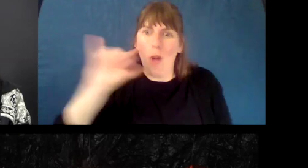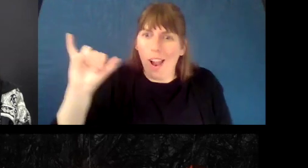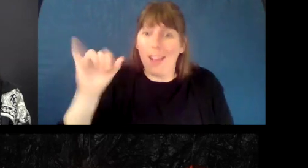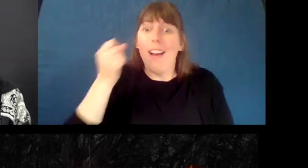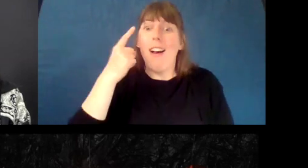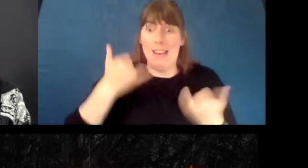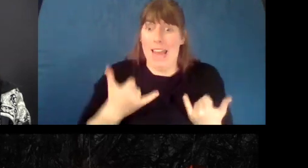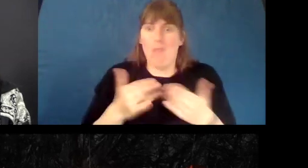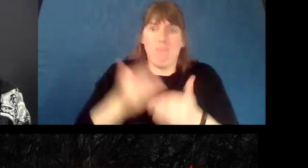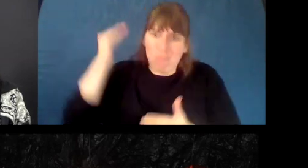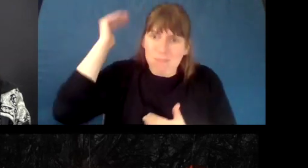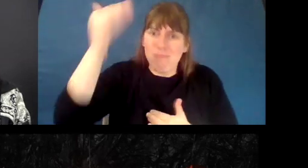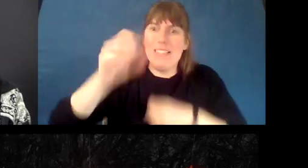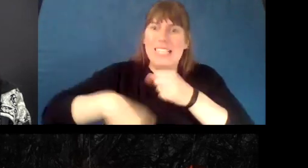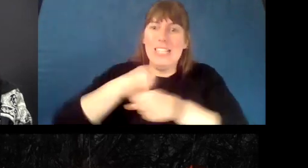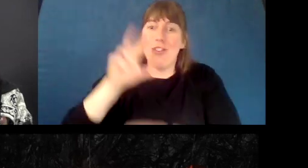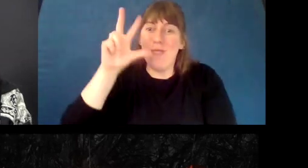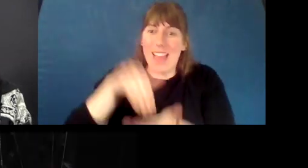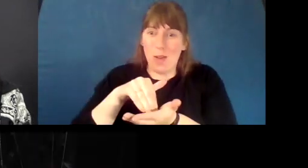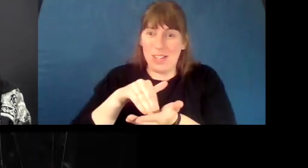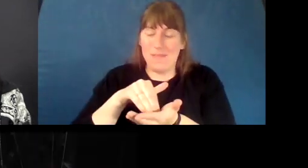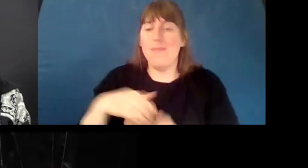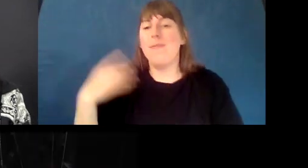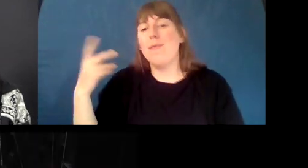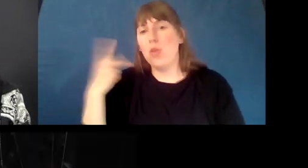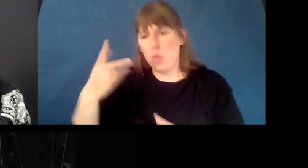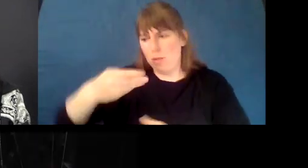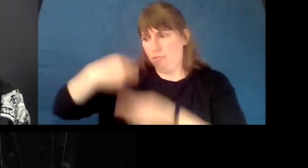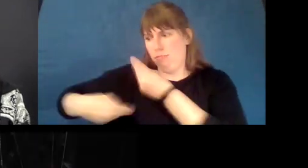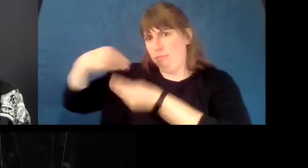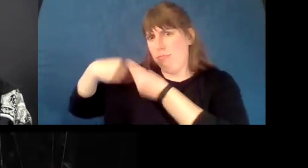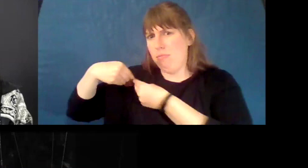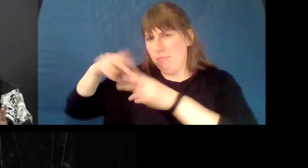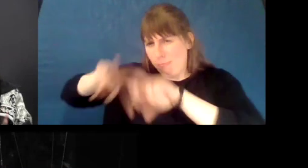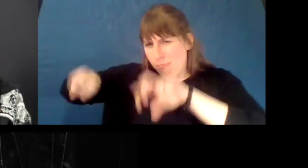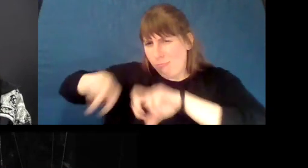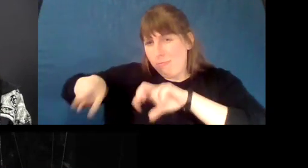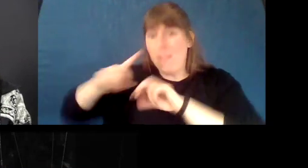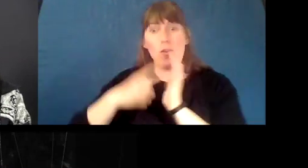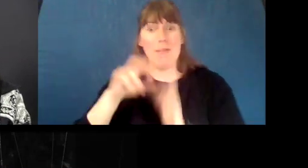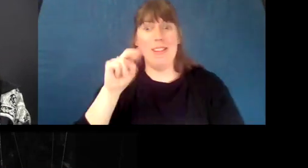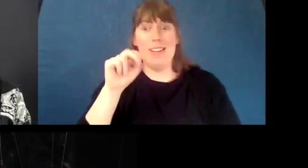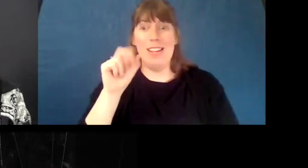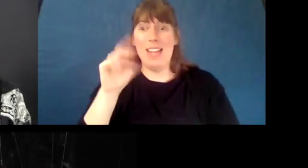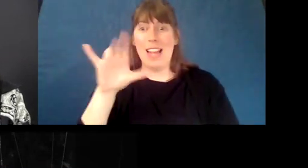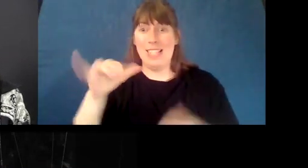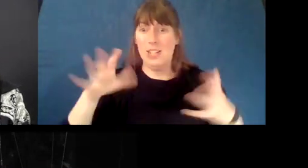So we took aspects of our ancestral heritage. So you'll see in Nancy's wedding gown, the paneling